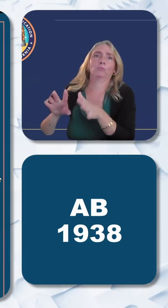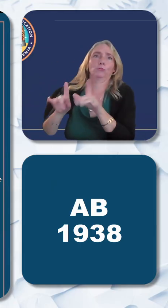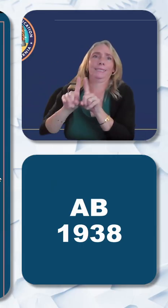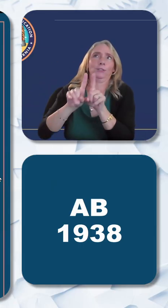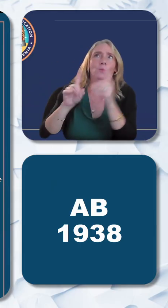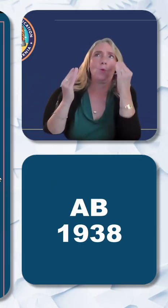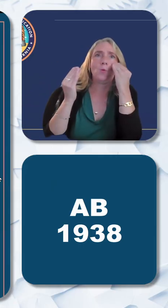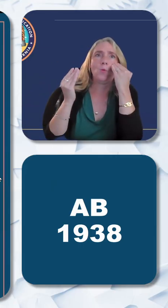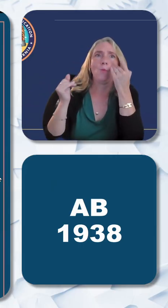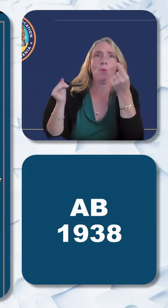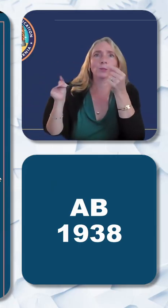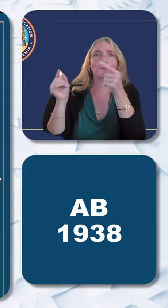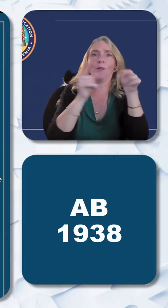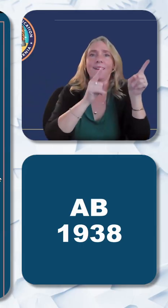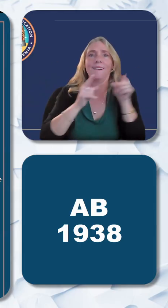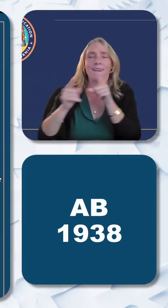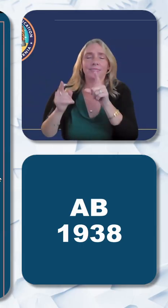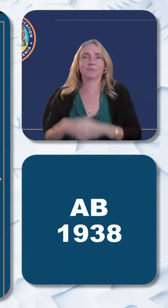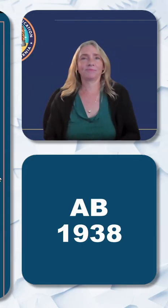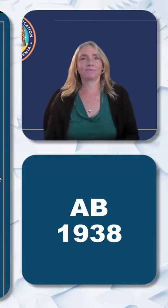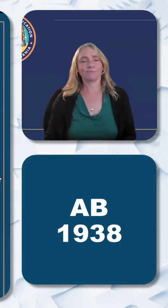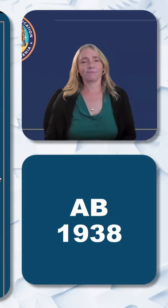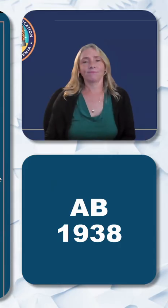picking up on that information. So they become reliant on that